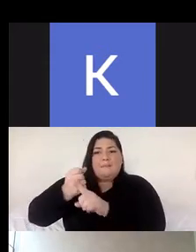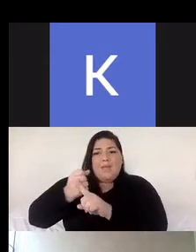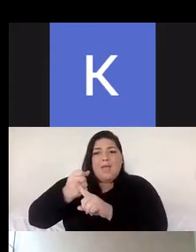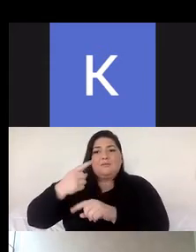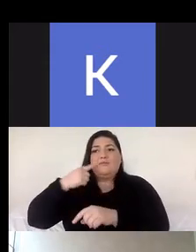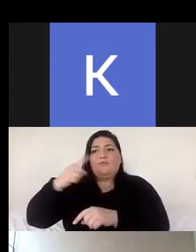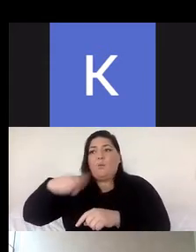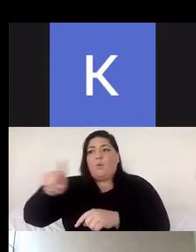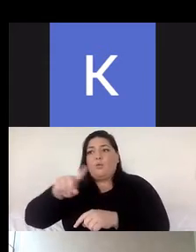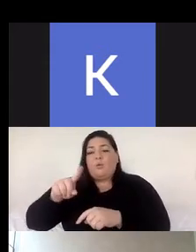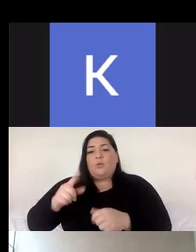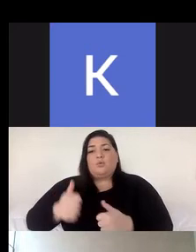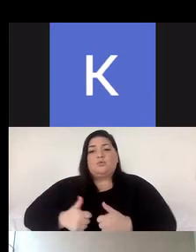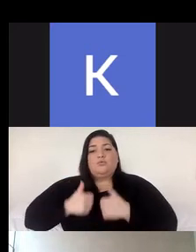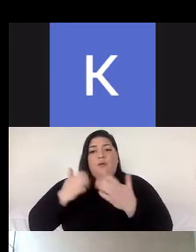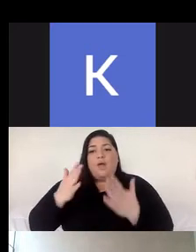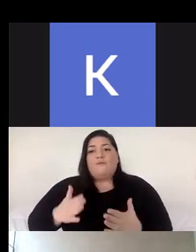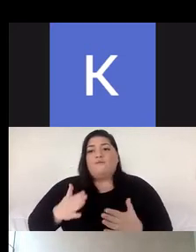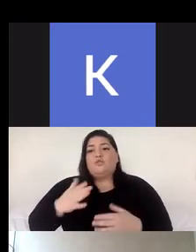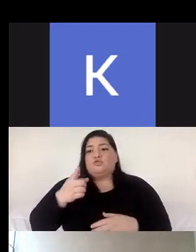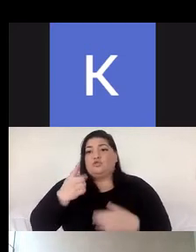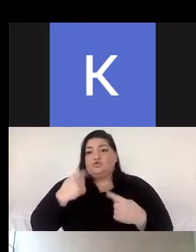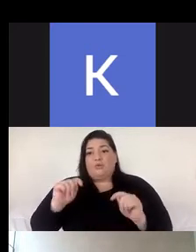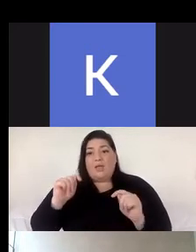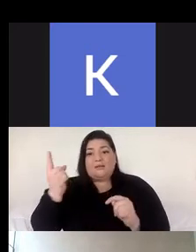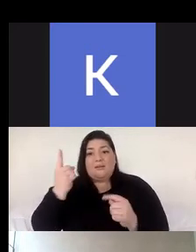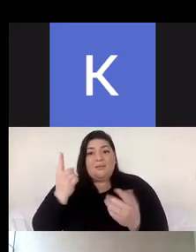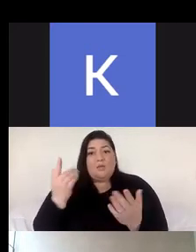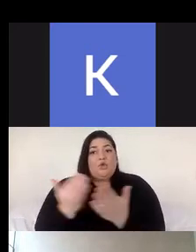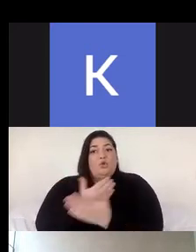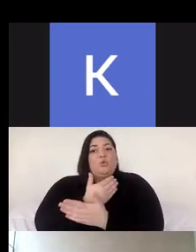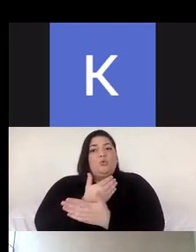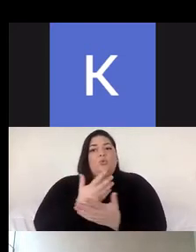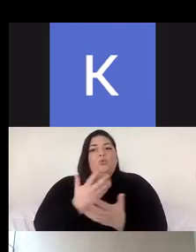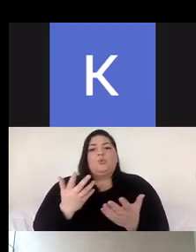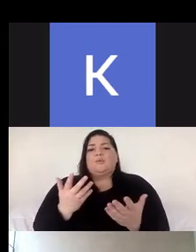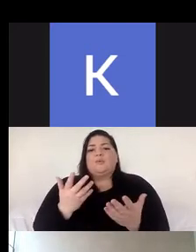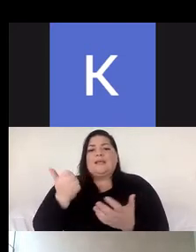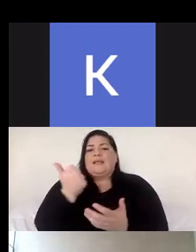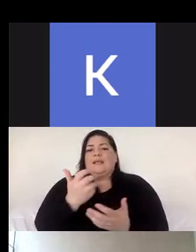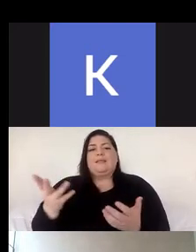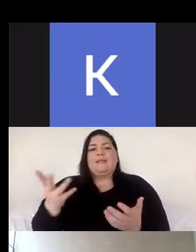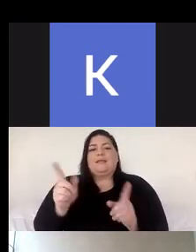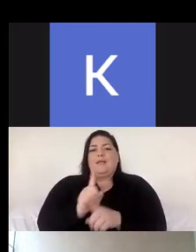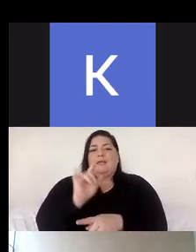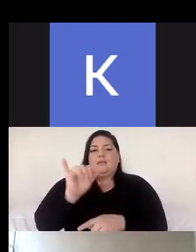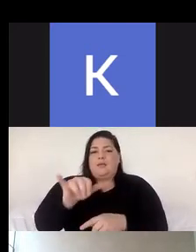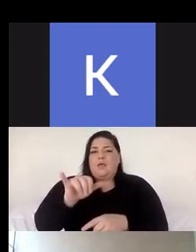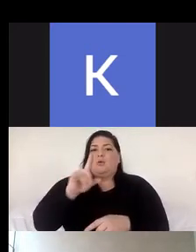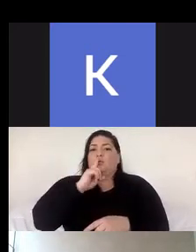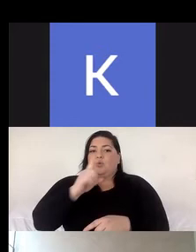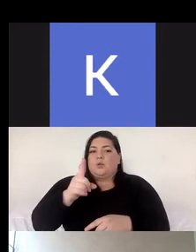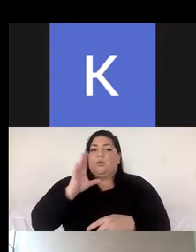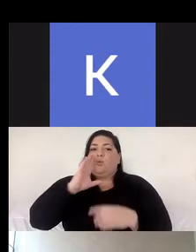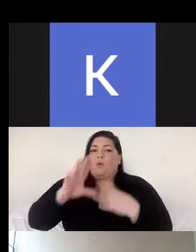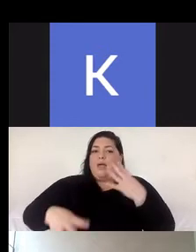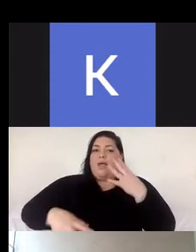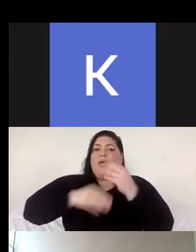served if you tried something new for those services. Anything like that would really add that detail